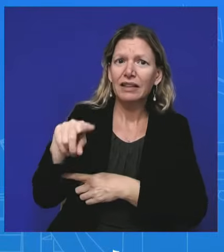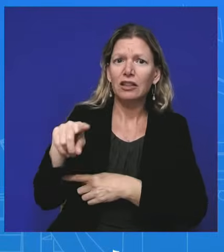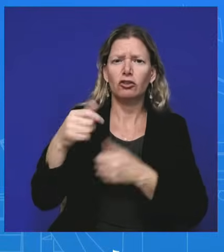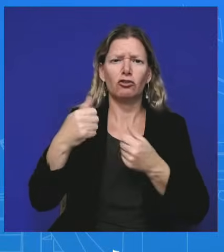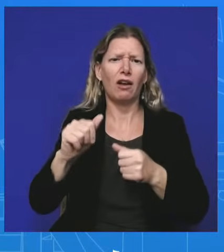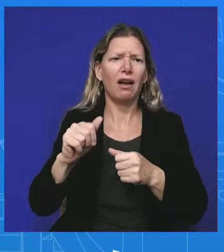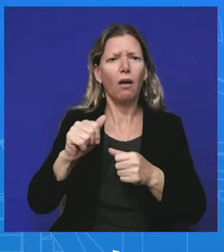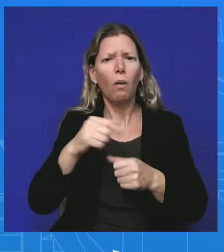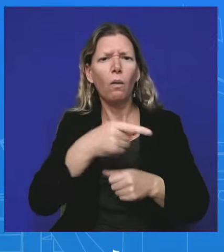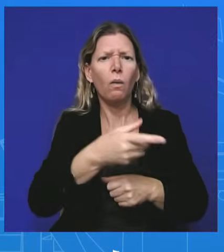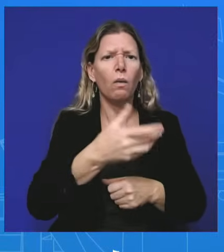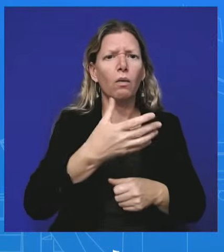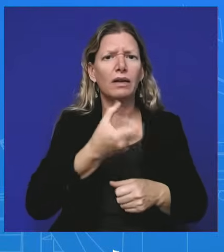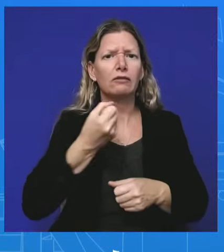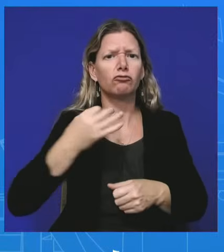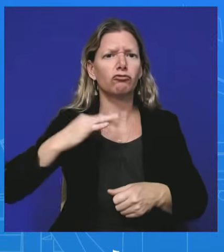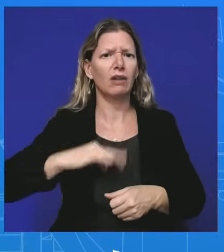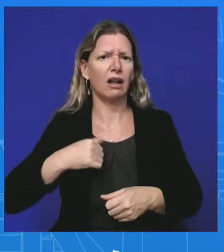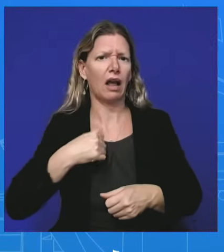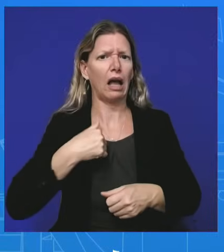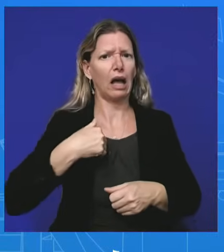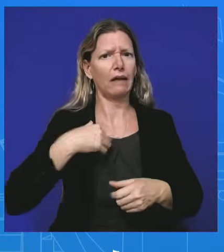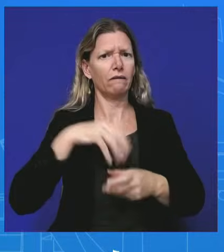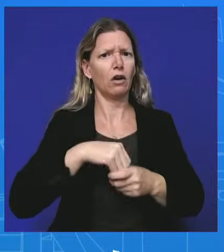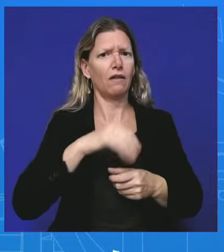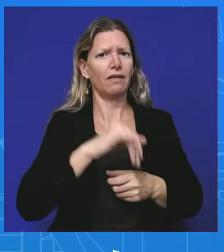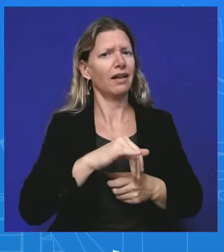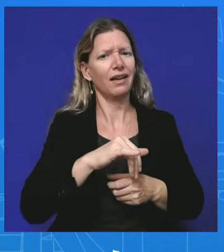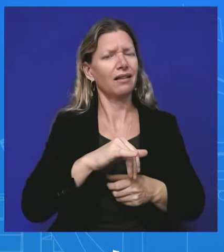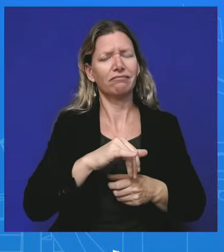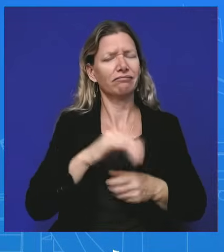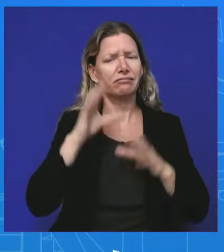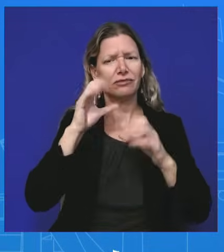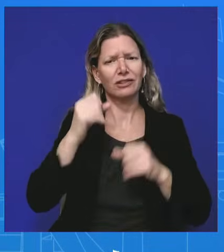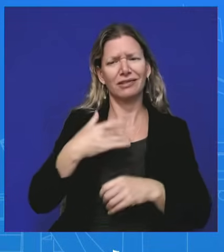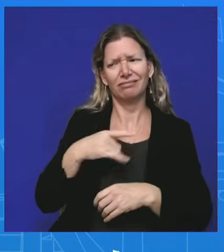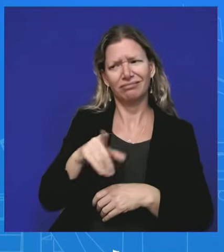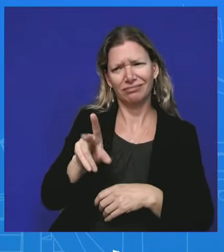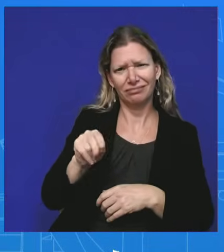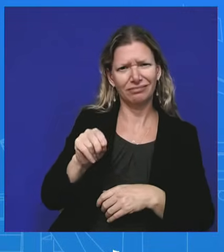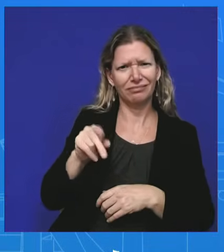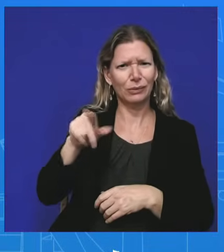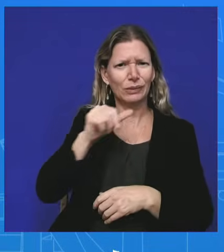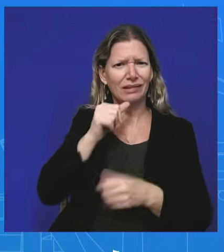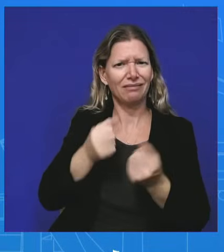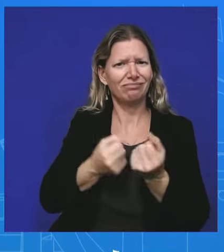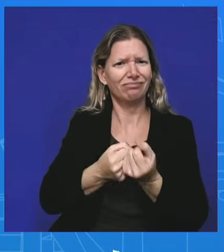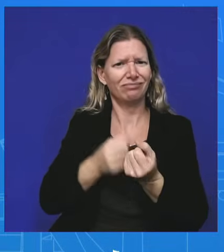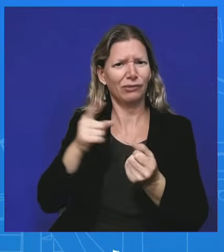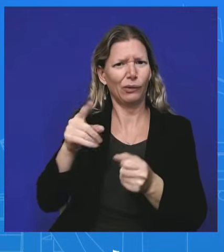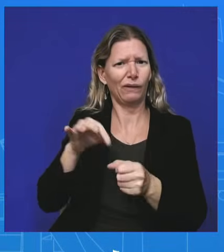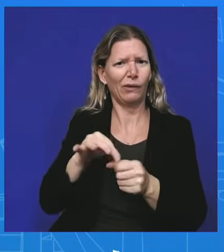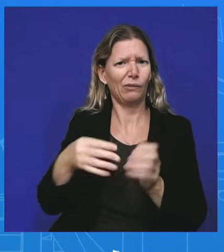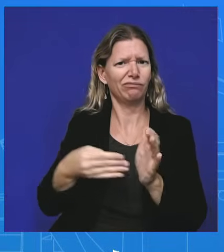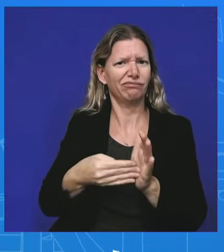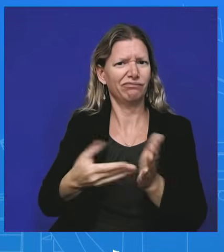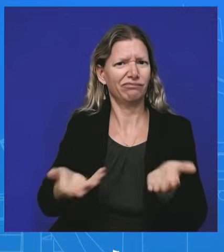Some of them actually benefited from that -- the American Rescue Plan, which he has been very, very diligent on calling that out.